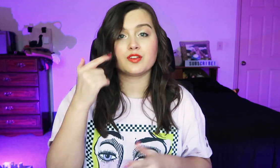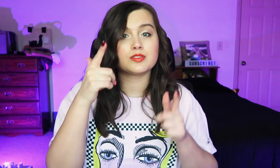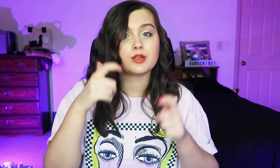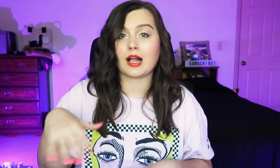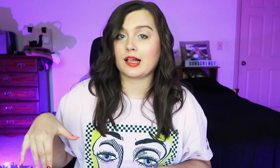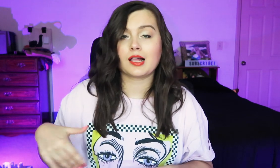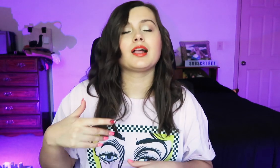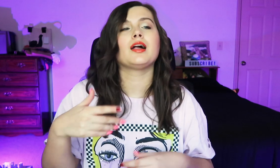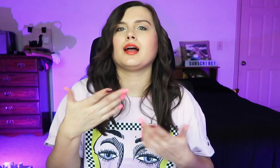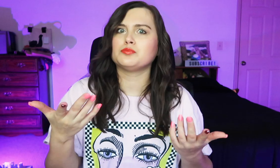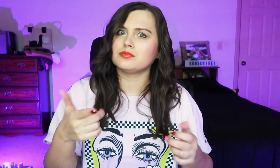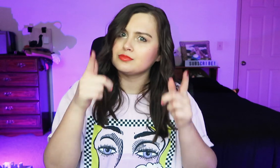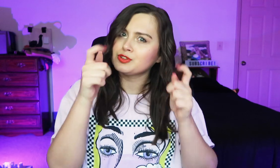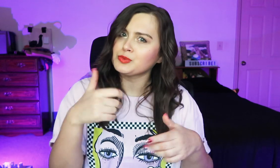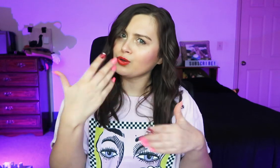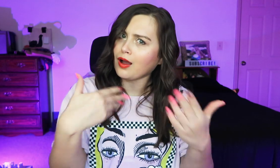If you haven't yet, subscribe!